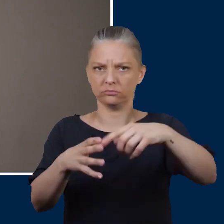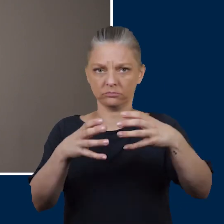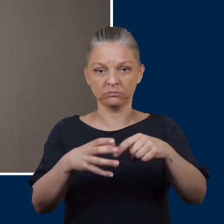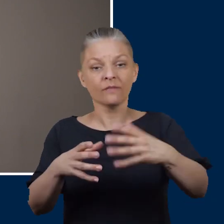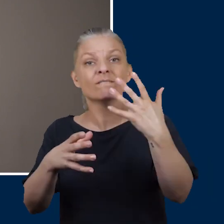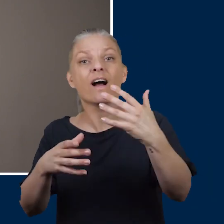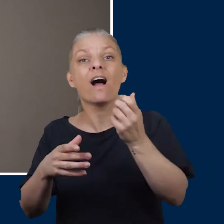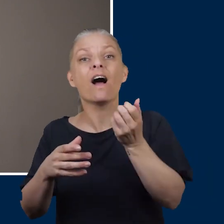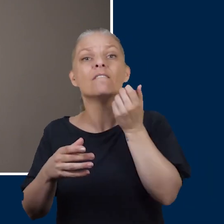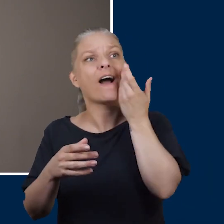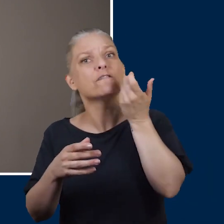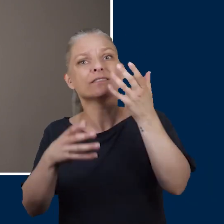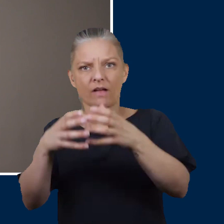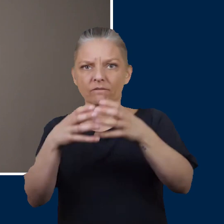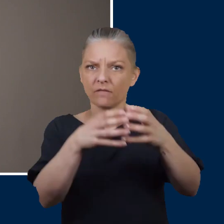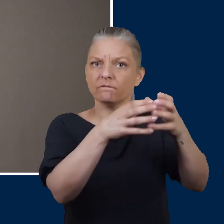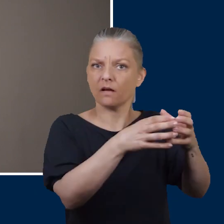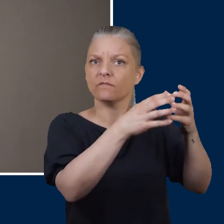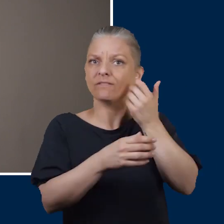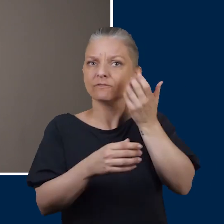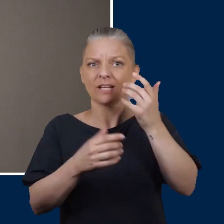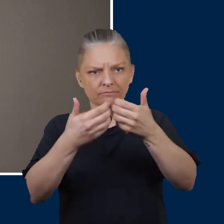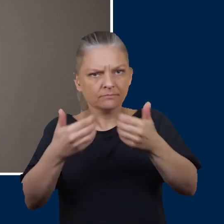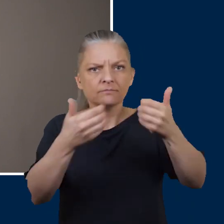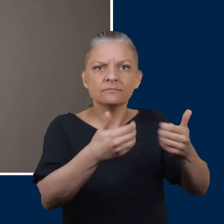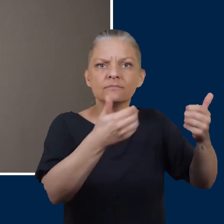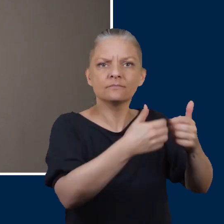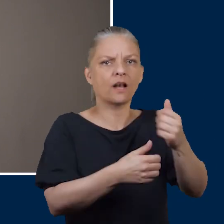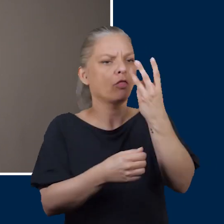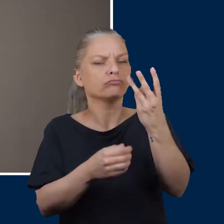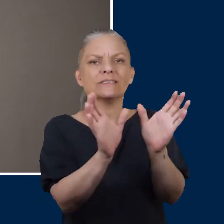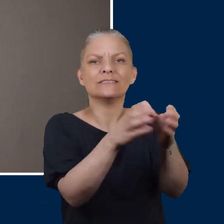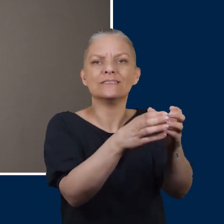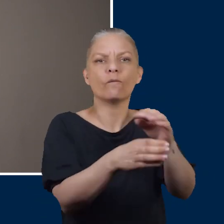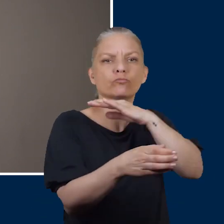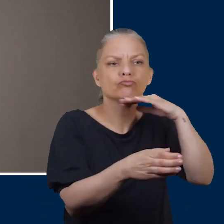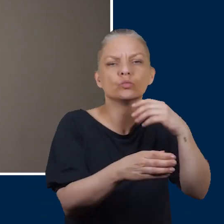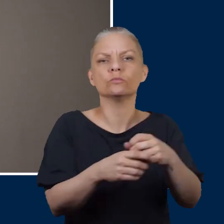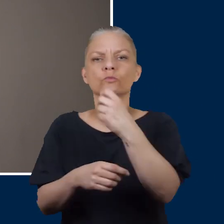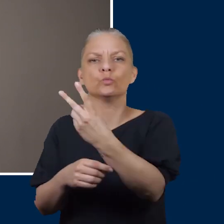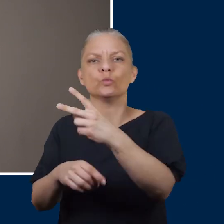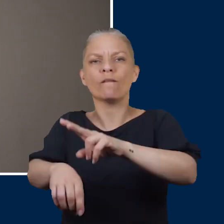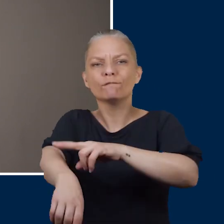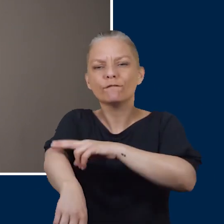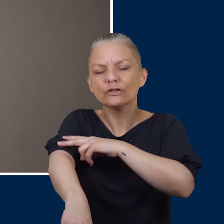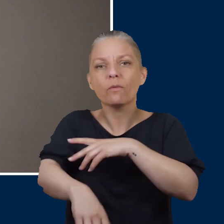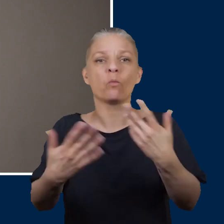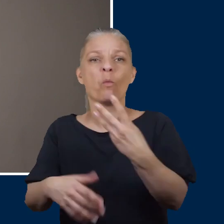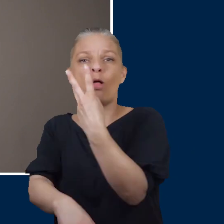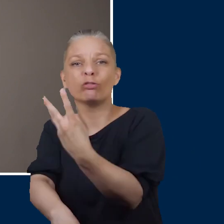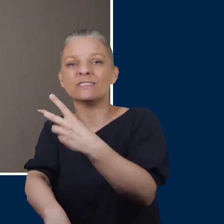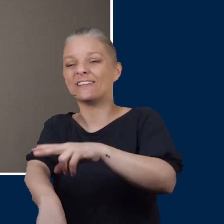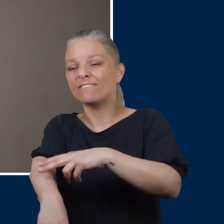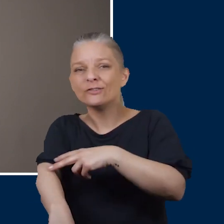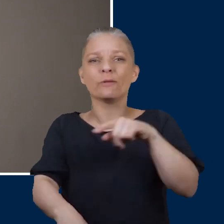or vice versa. A portion is a small handful or 80 grams an example of this would be one apple